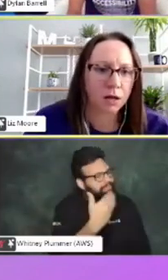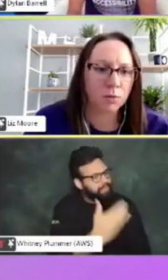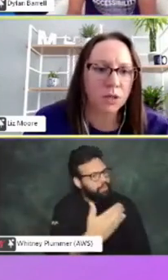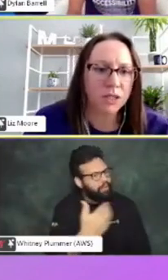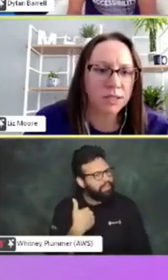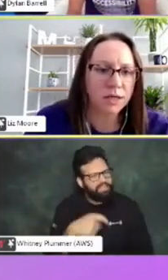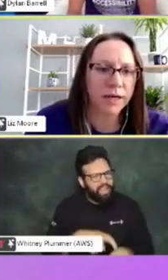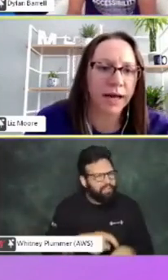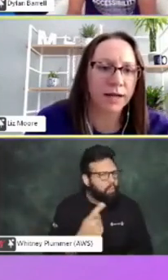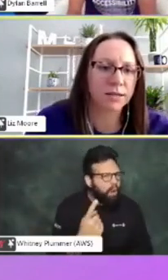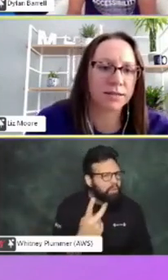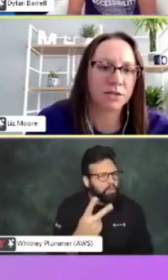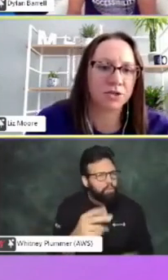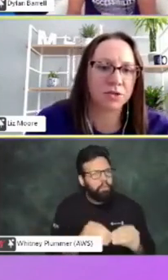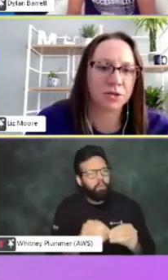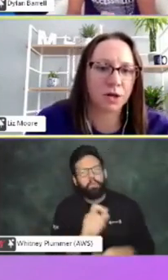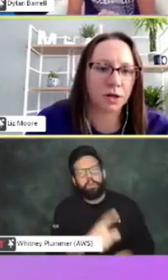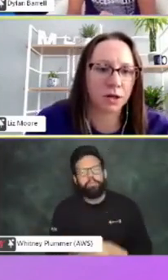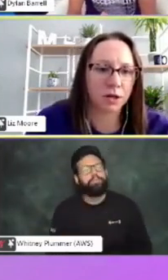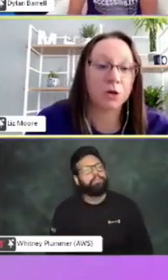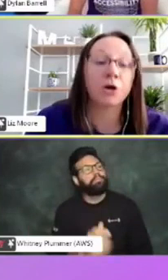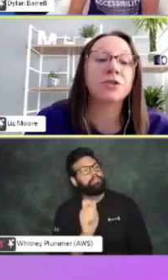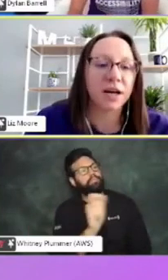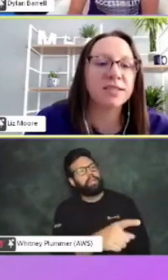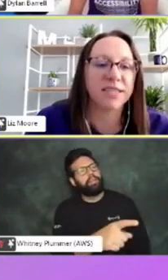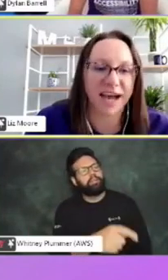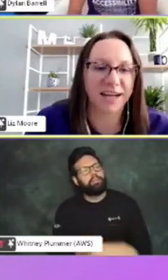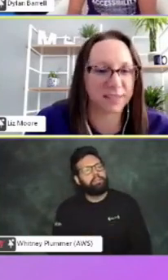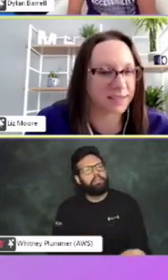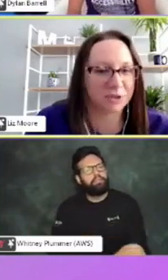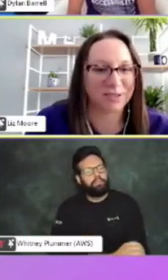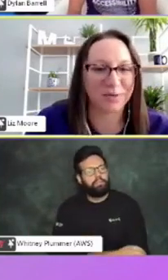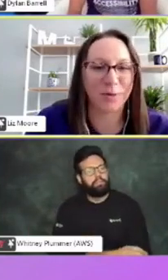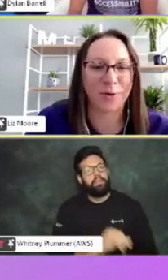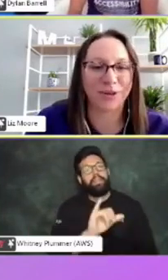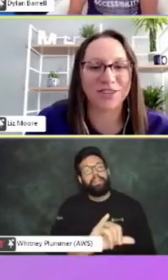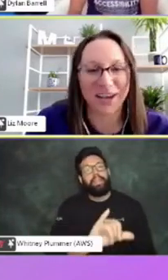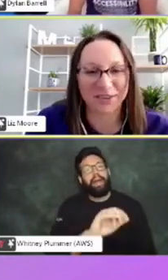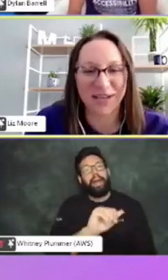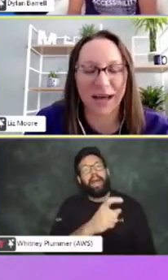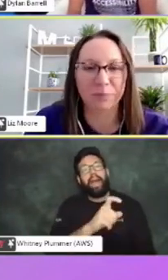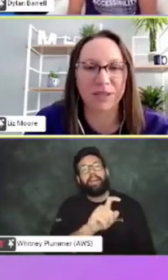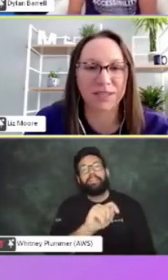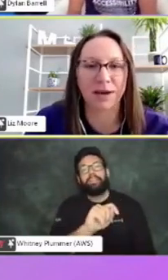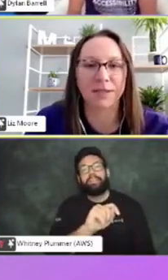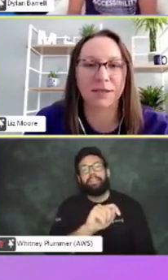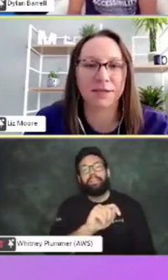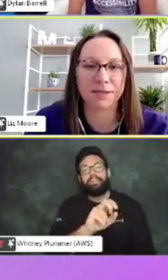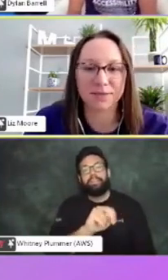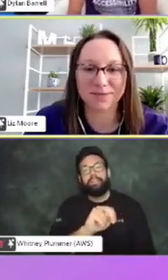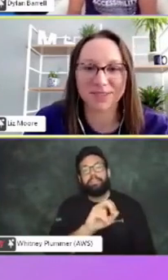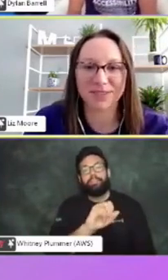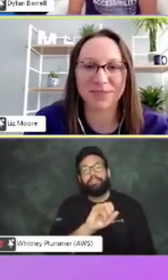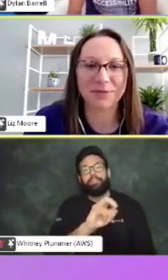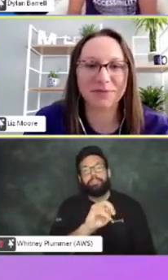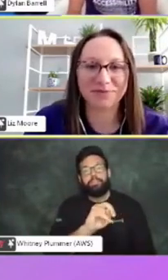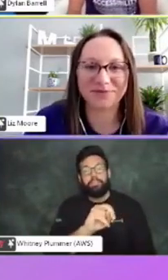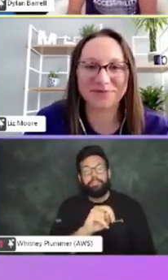"What does the extension, or does the axe extension support Shadow DOM based content? Excuse me. - Yes.